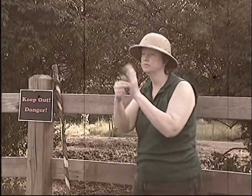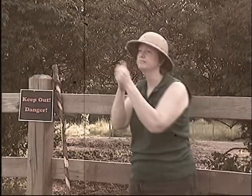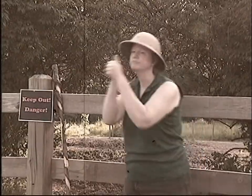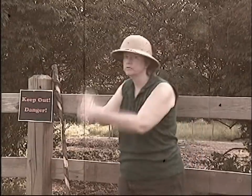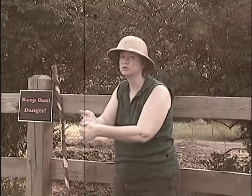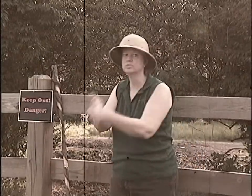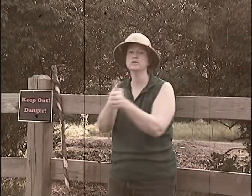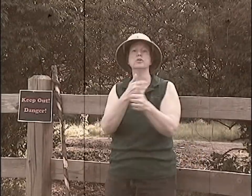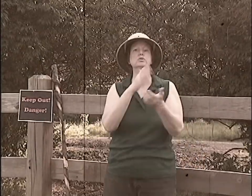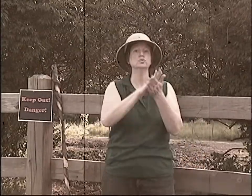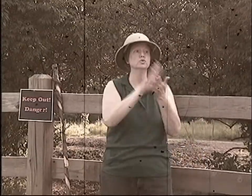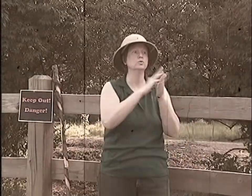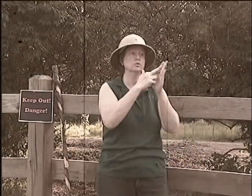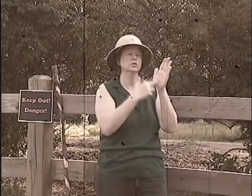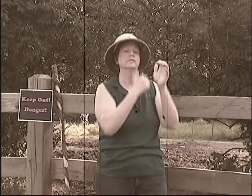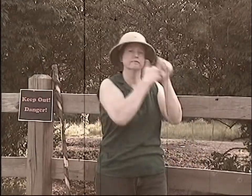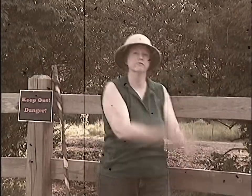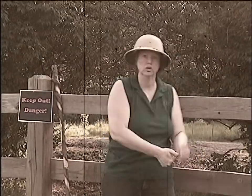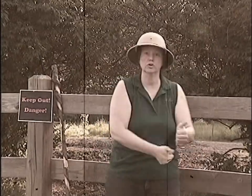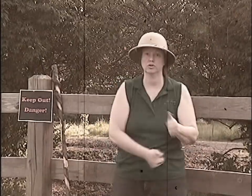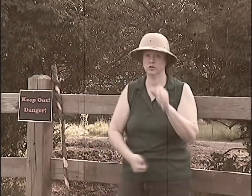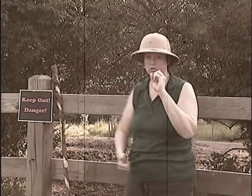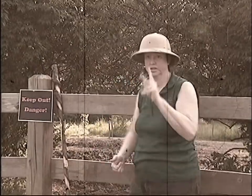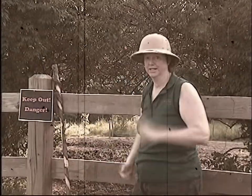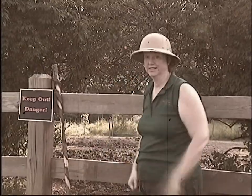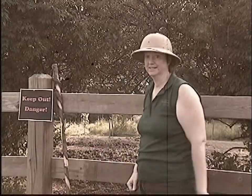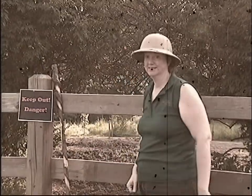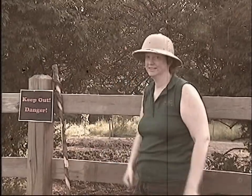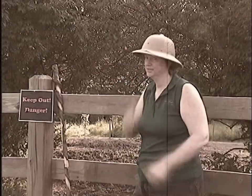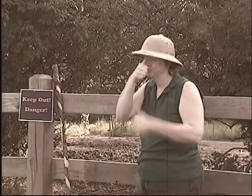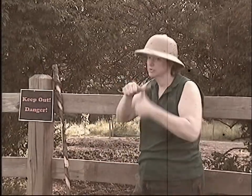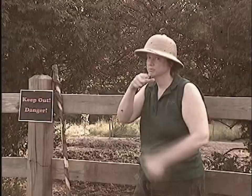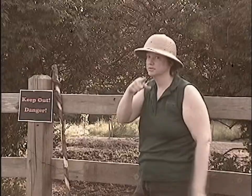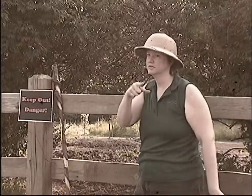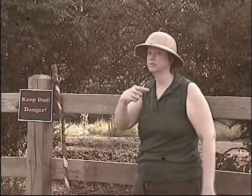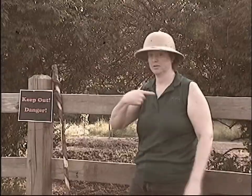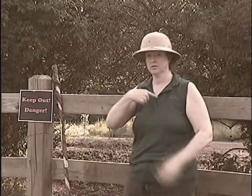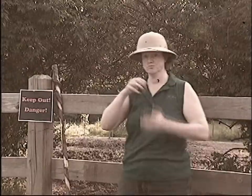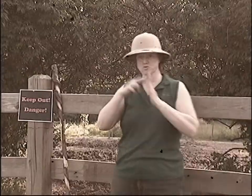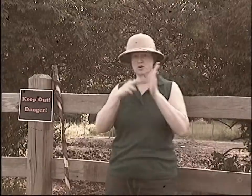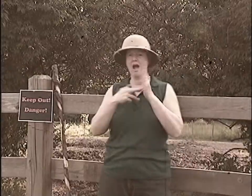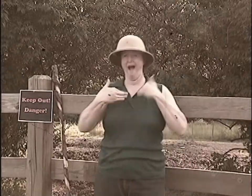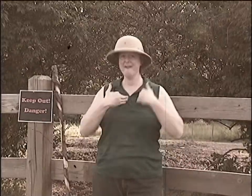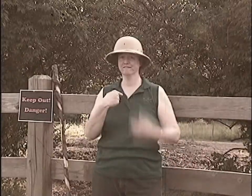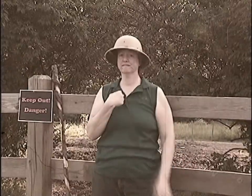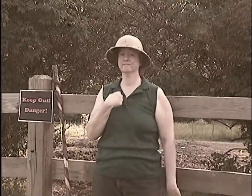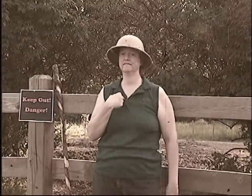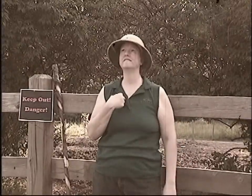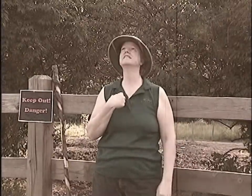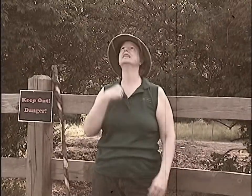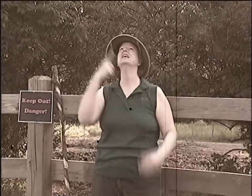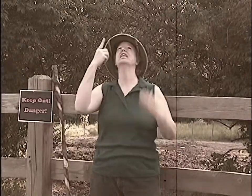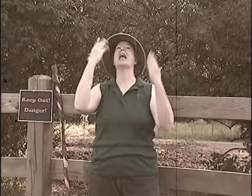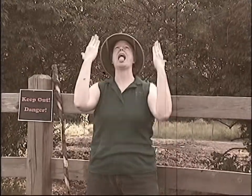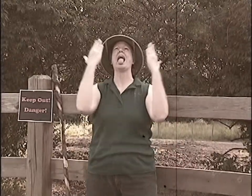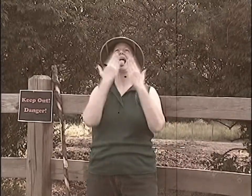IF YOU'RE LYING ALL THE TIME, PEOPLE WILL LOOK DOWN ON YOU. YOU'LL BE KNOWN AS SOMEONE WHO NEVER TELLS THE TRUTH.